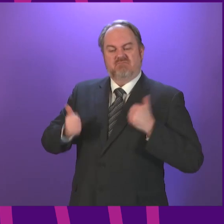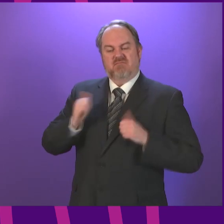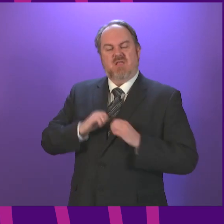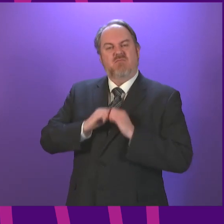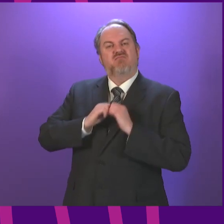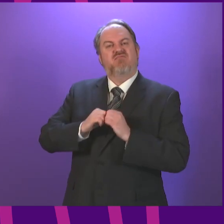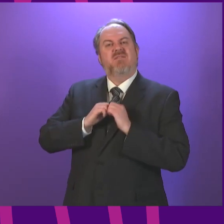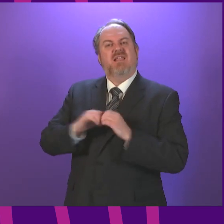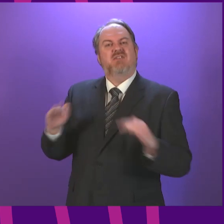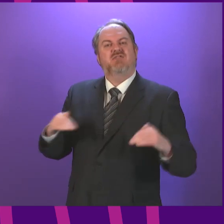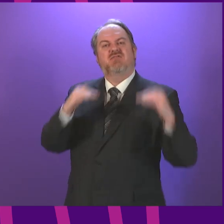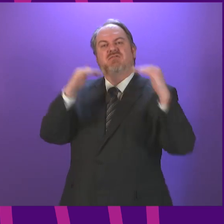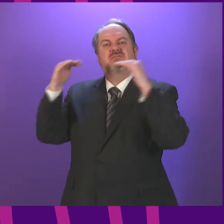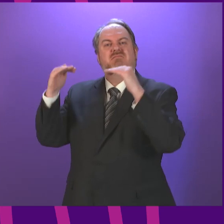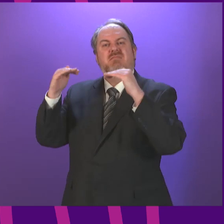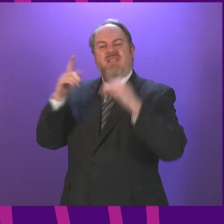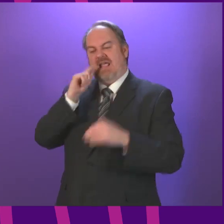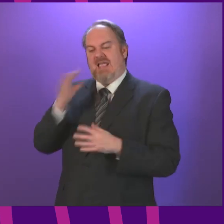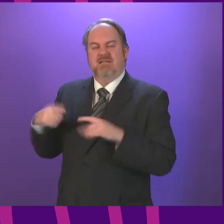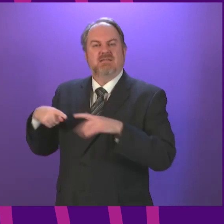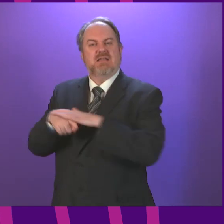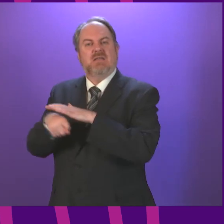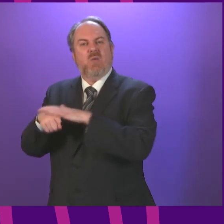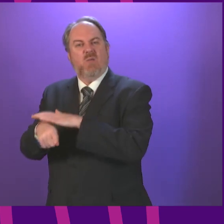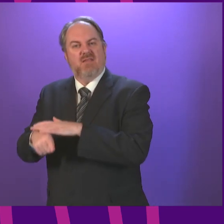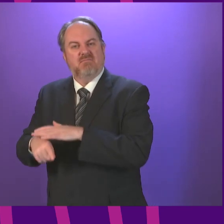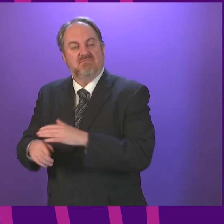provides.”